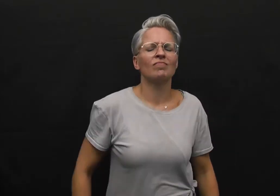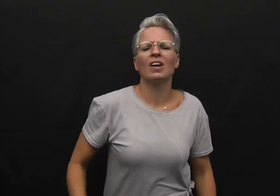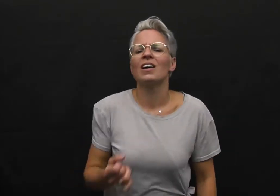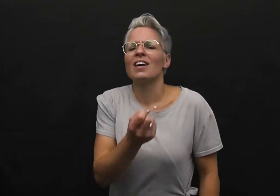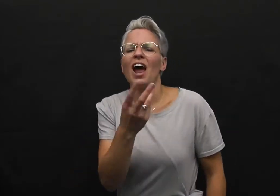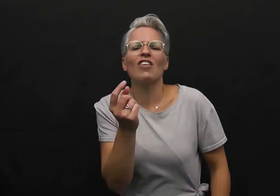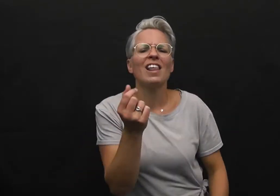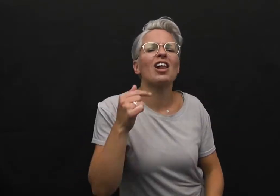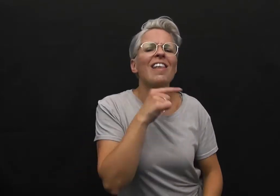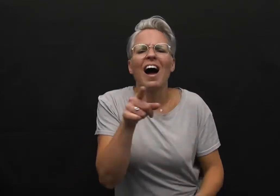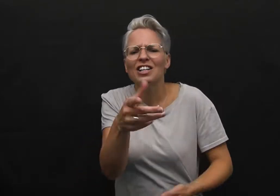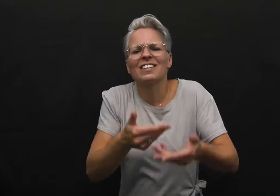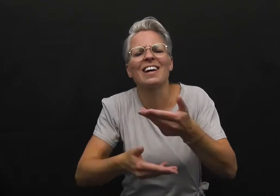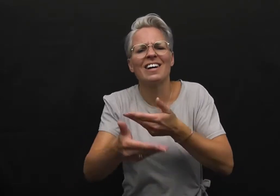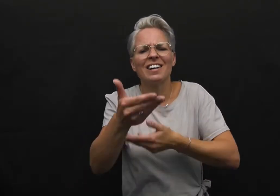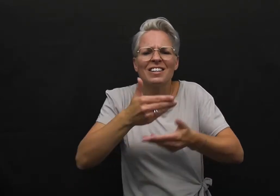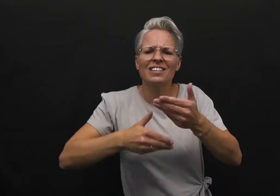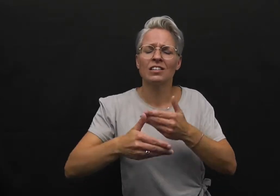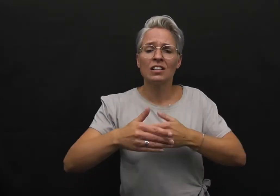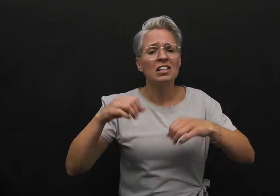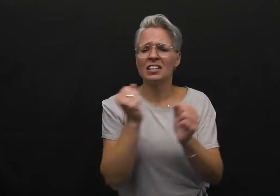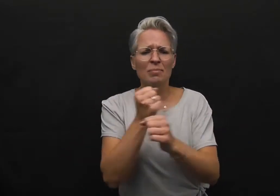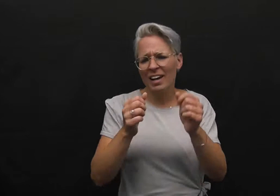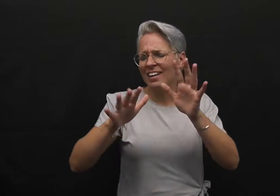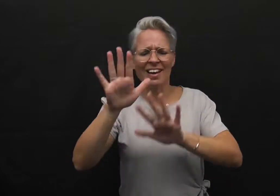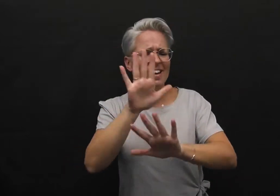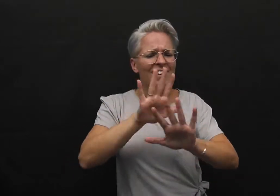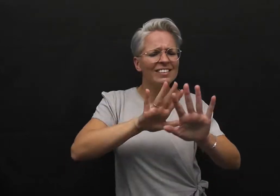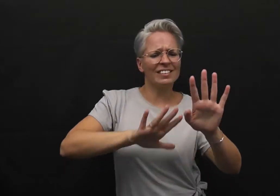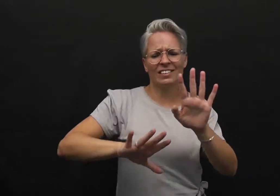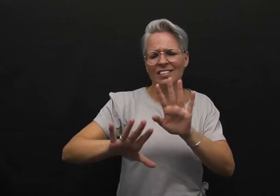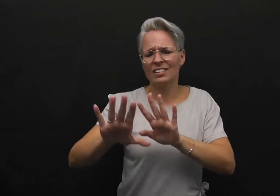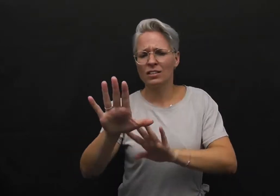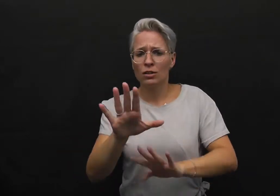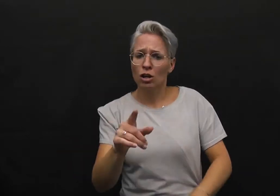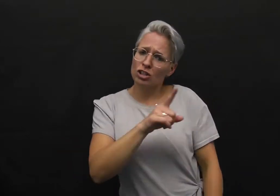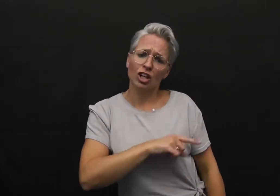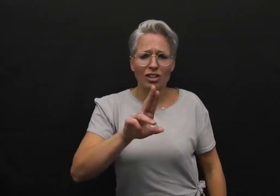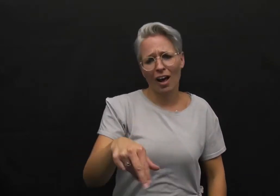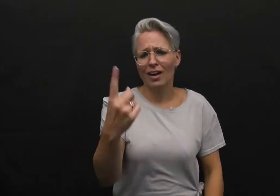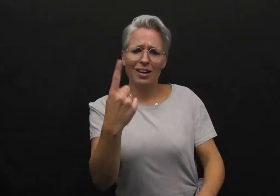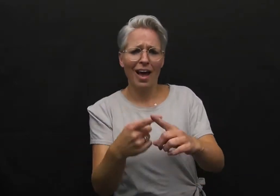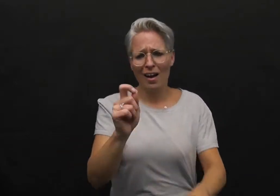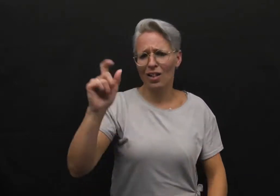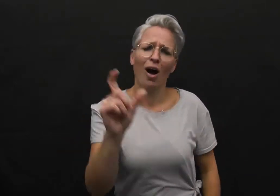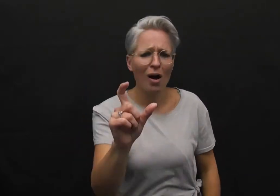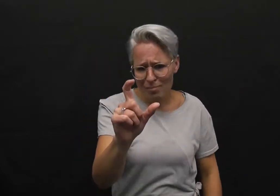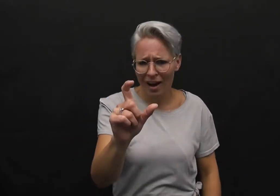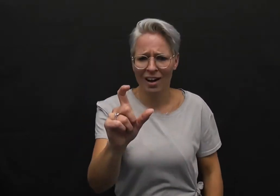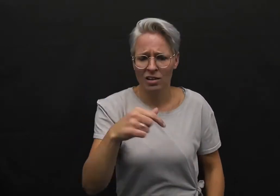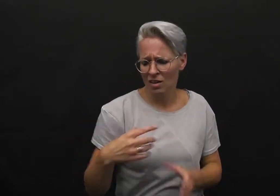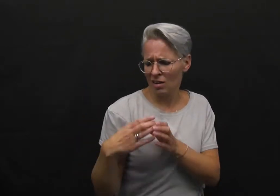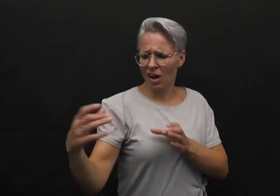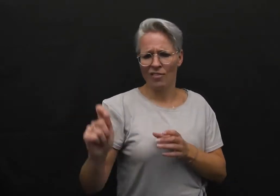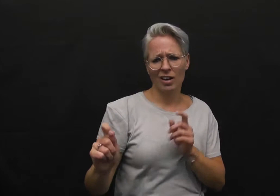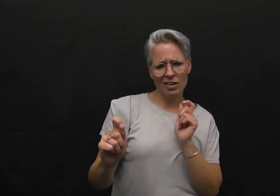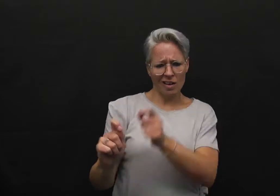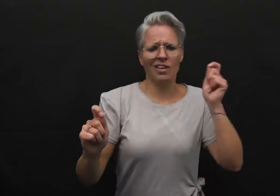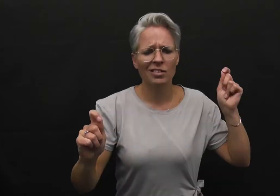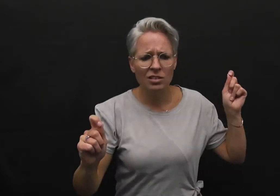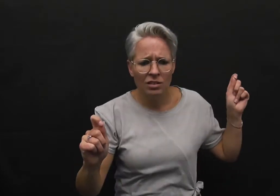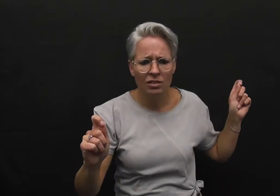Every little lie you tell can't keep it hid You're just another nail on the coffin lid